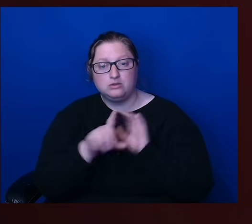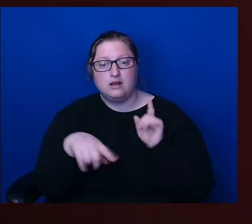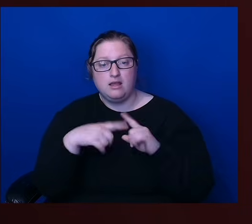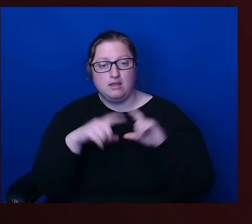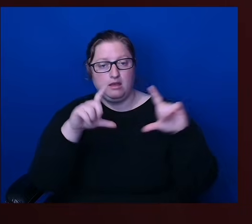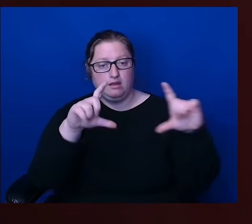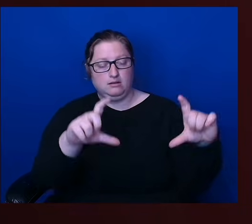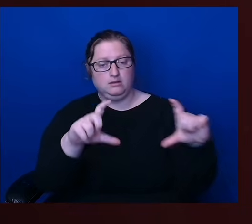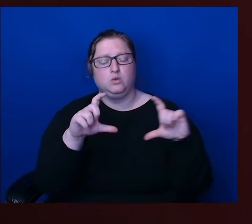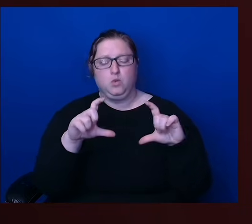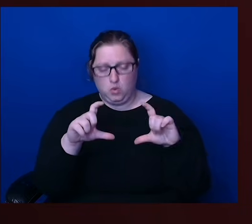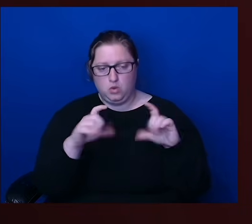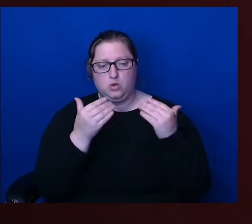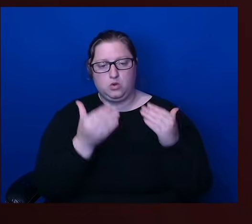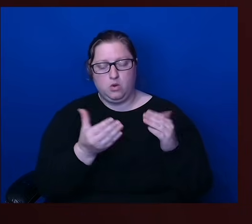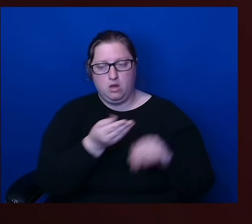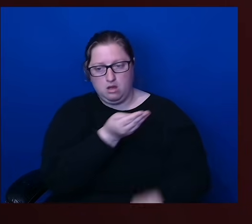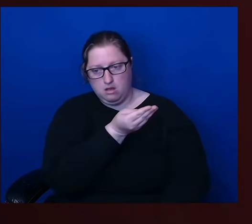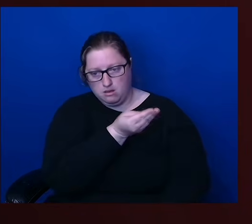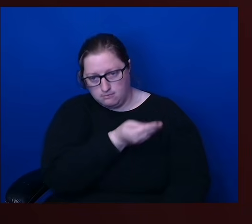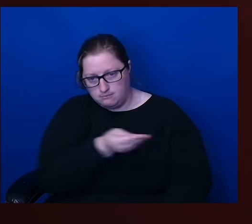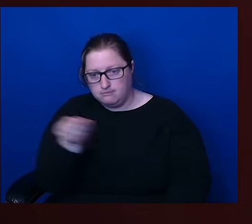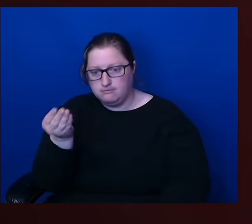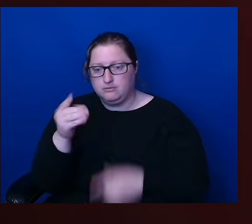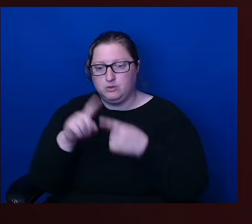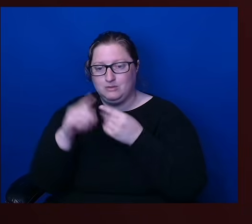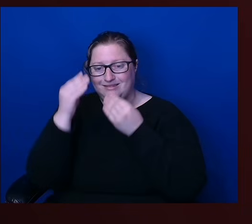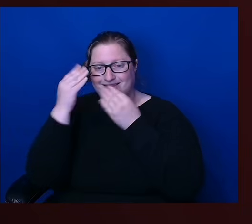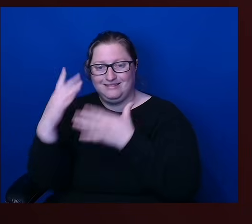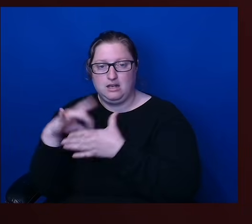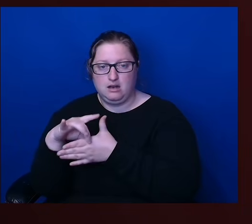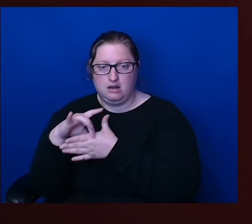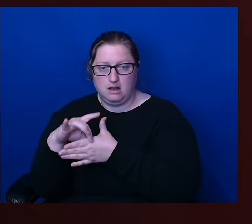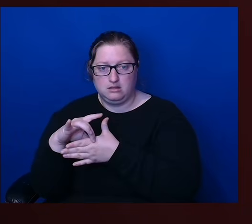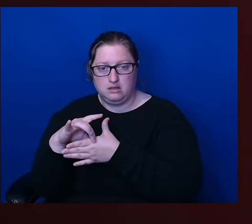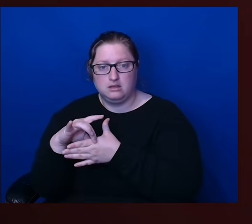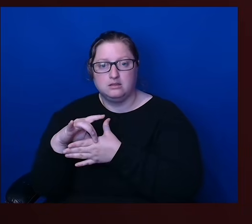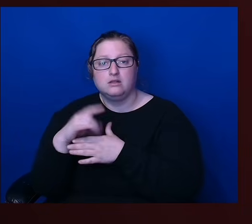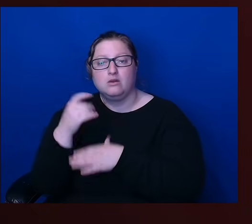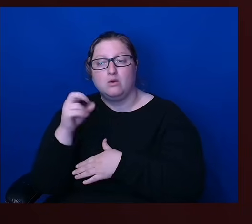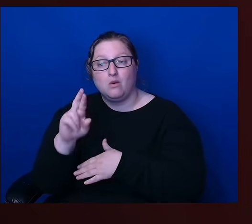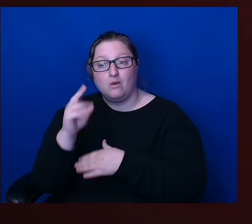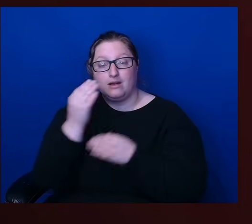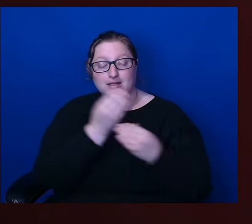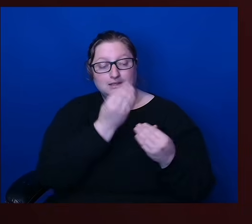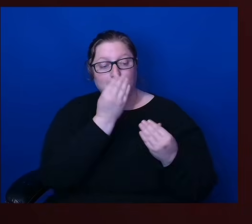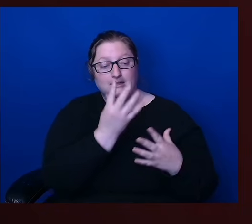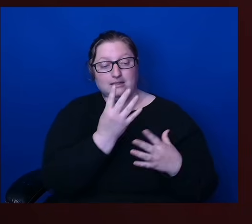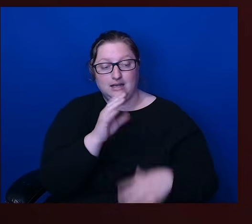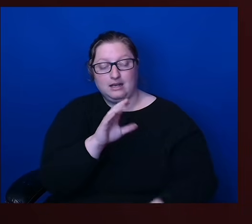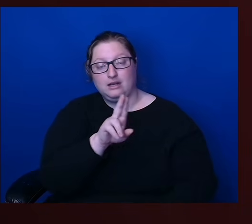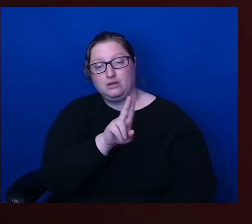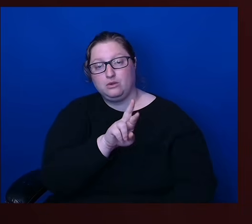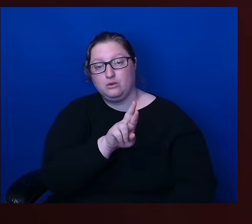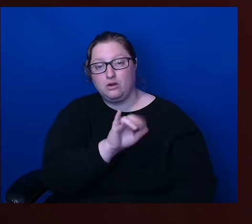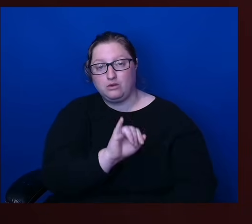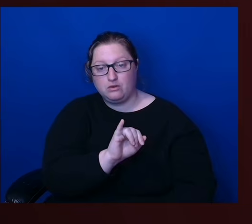passing it in a data content, or taking a data-encoded URI and passing that in.